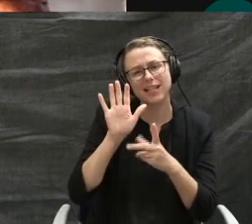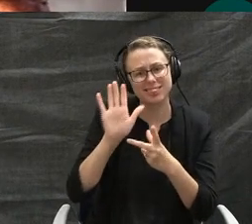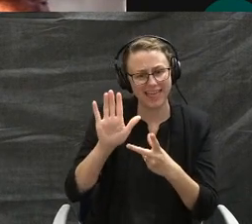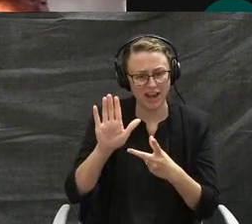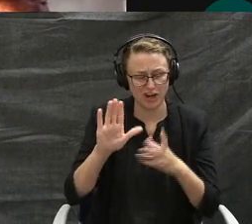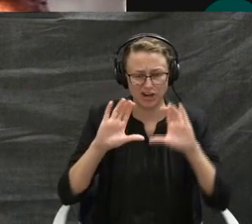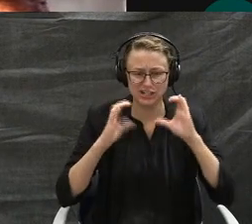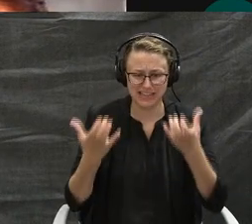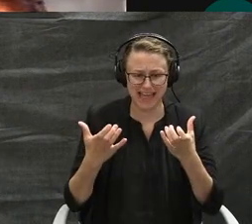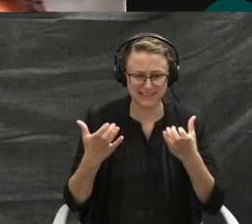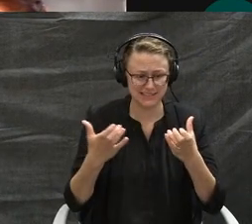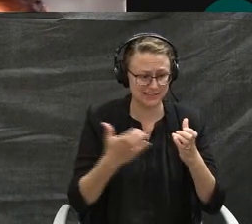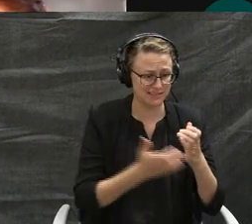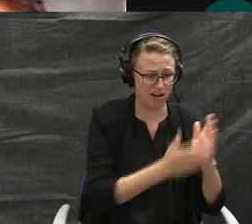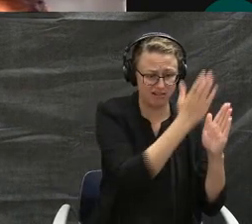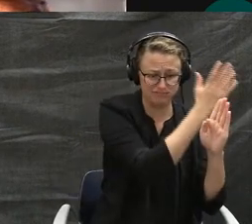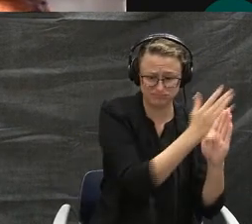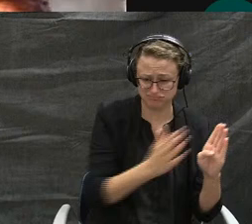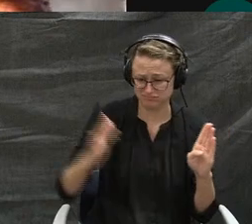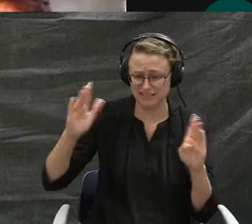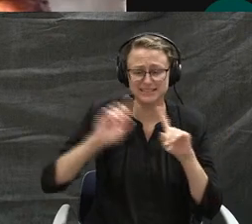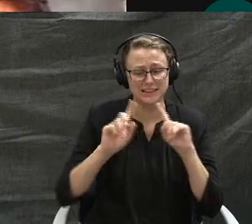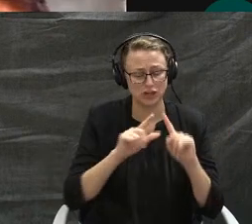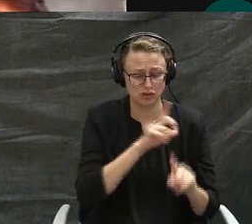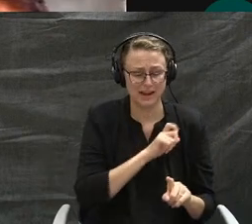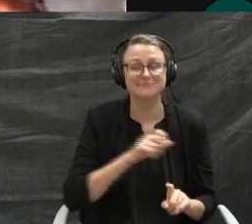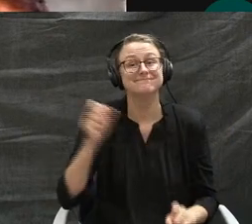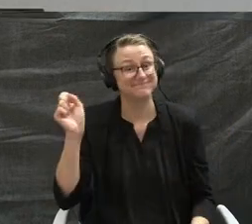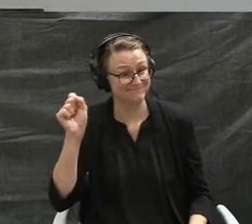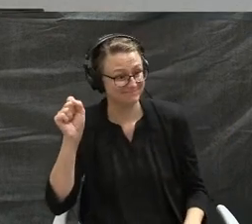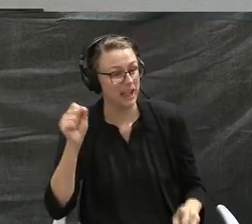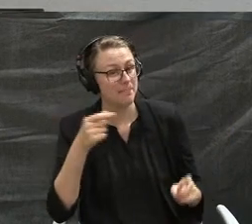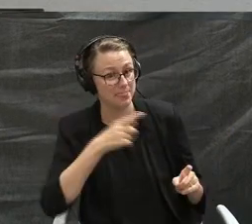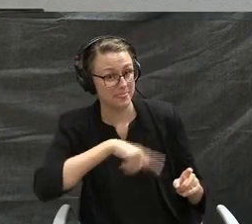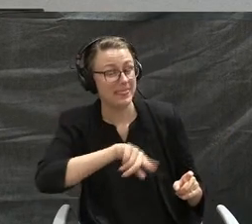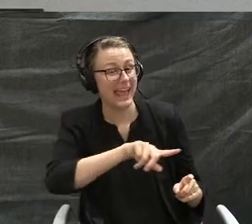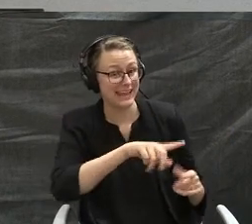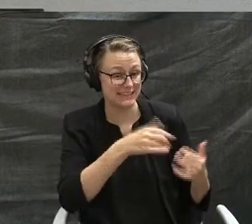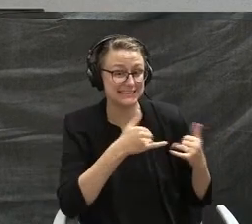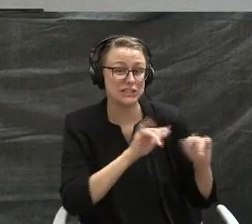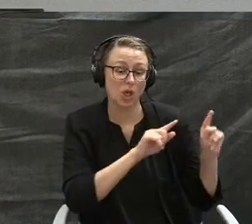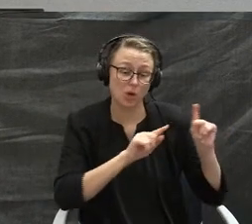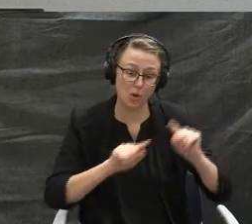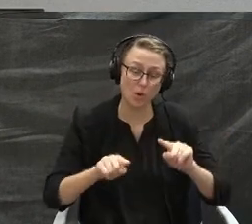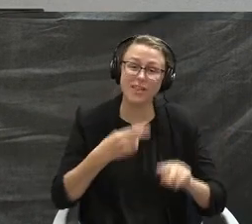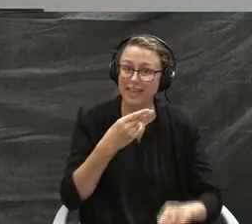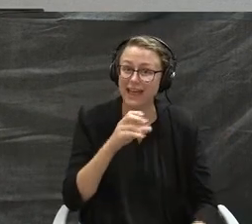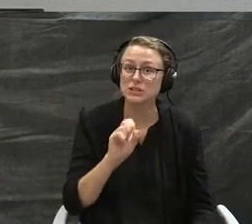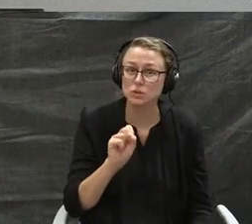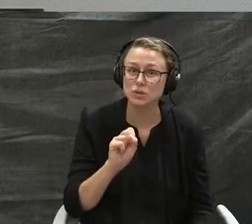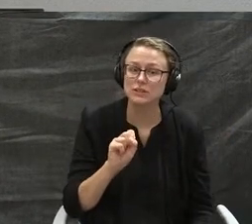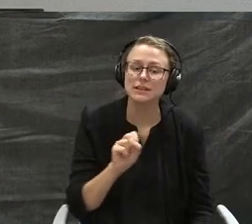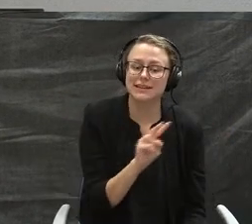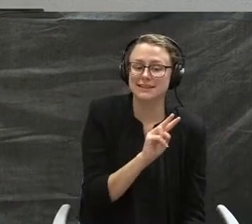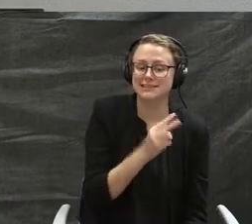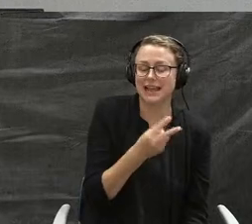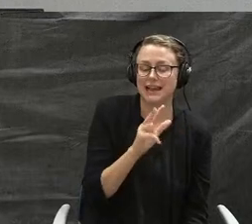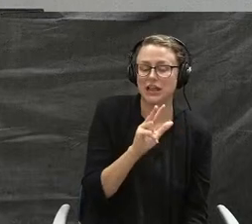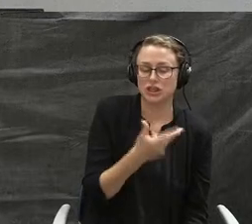multiple levels. They go to the high school, net second and third grade navigators will be at their, you know, I think